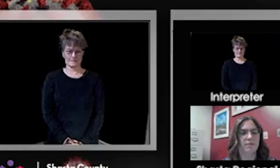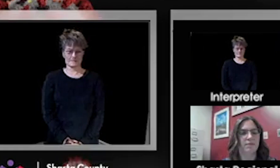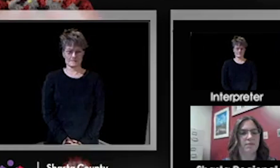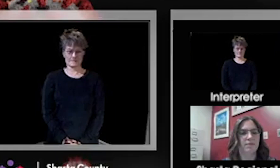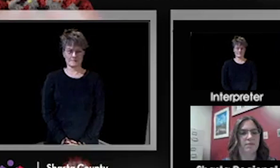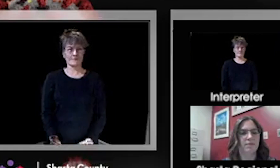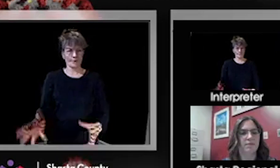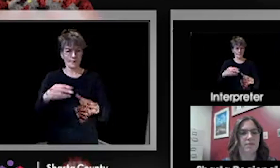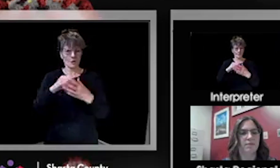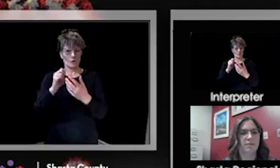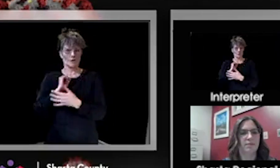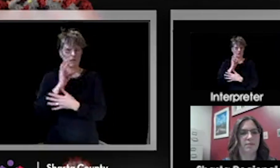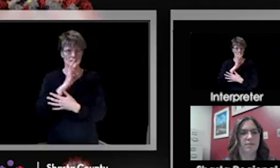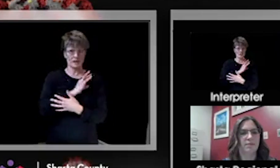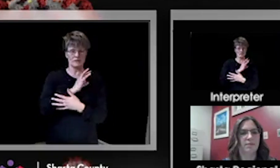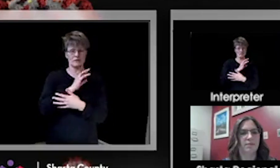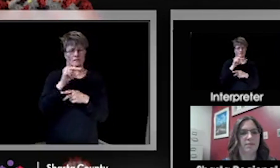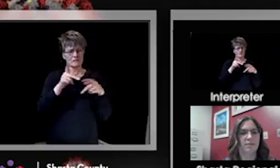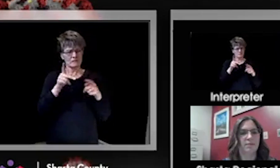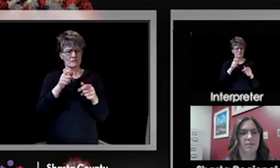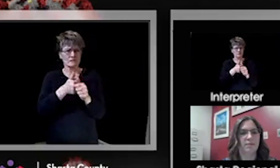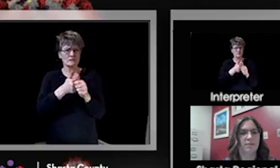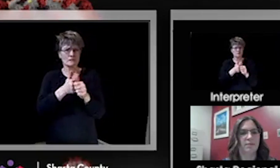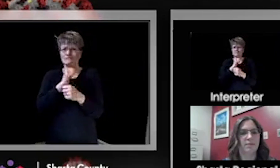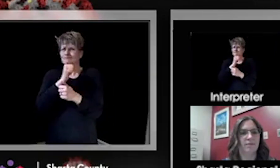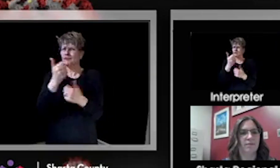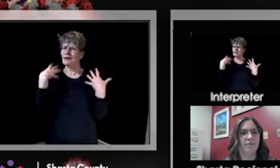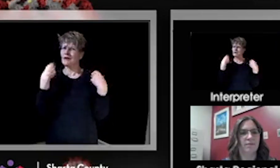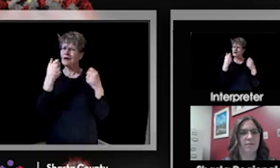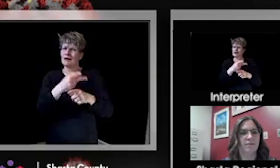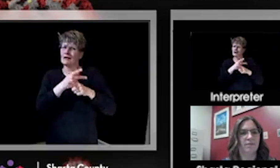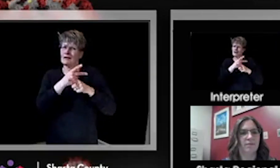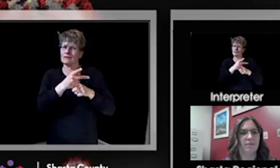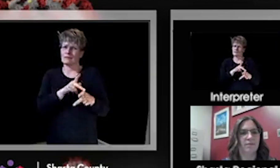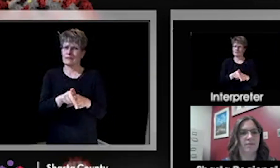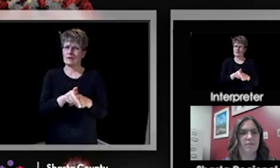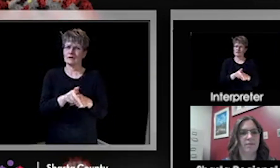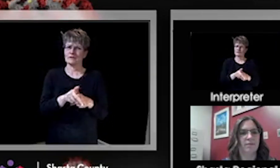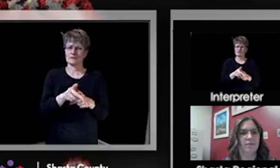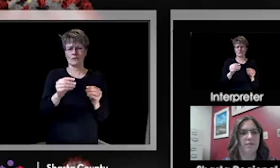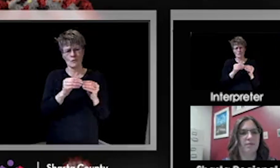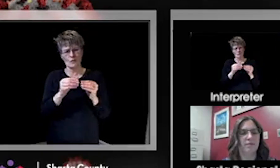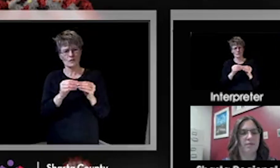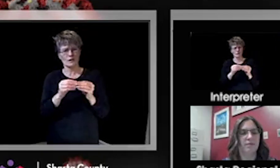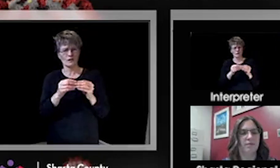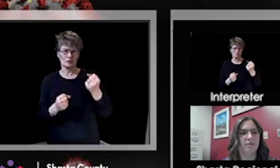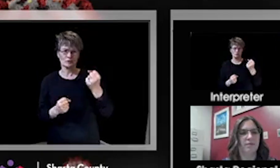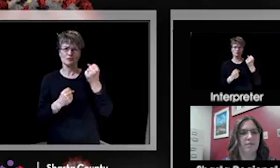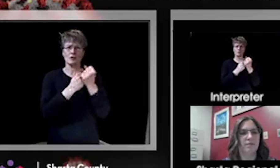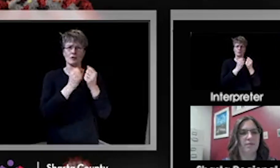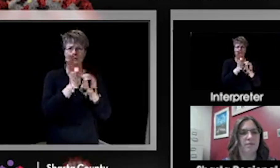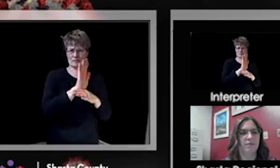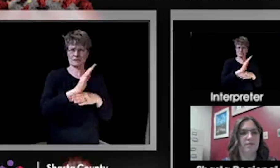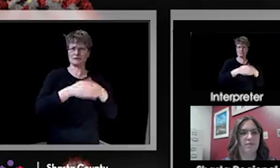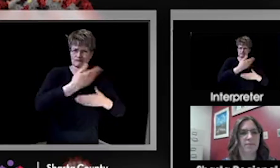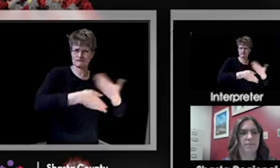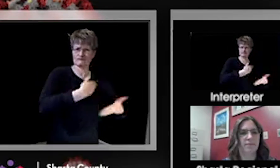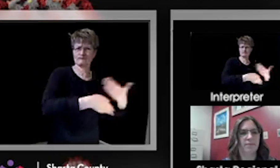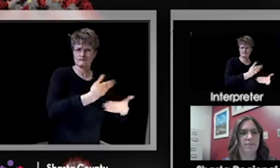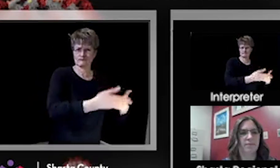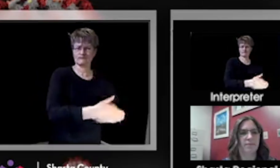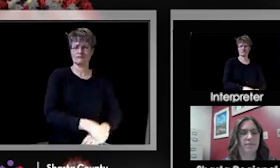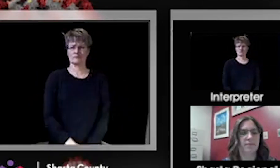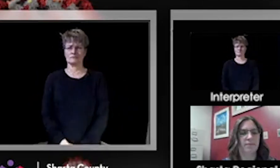as well, just for the infrastructure support. For my last question, as of today, are there